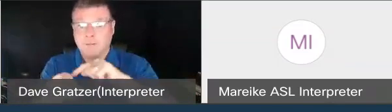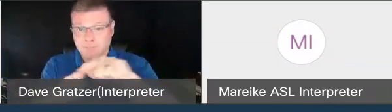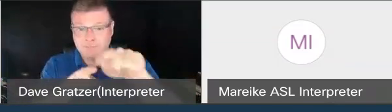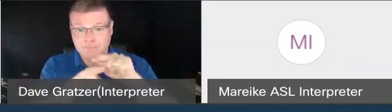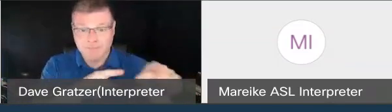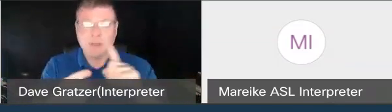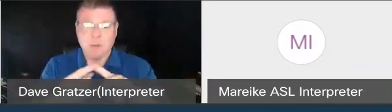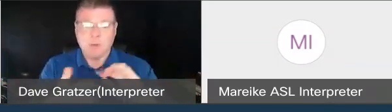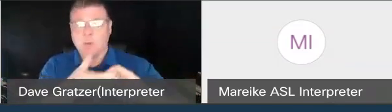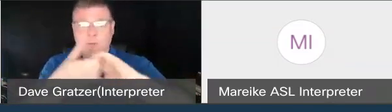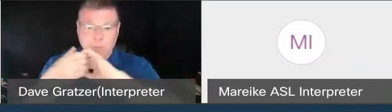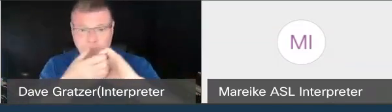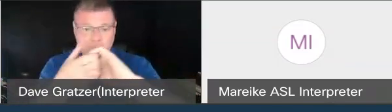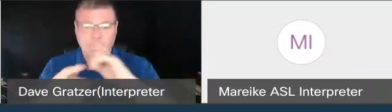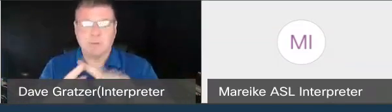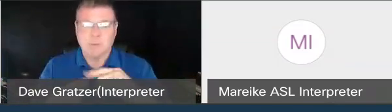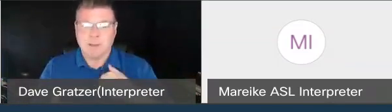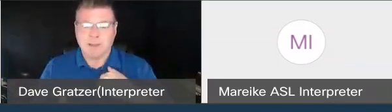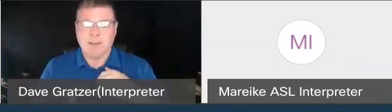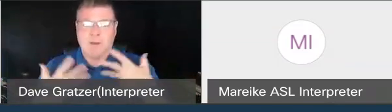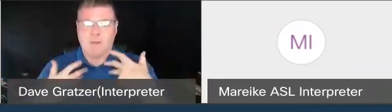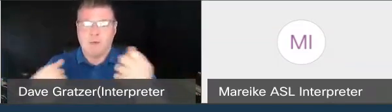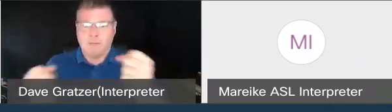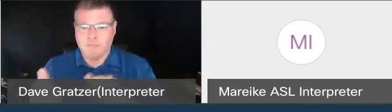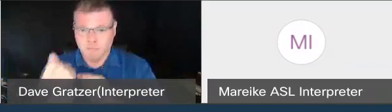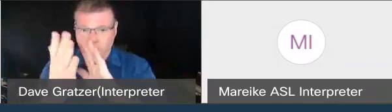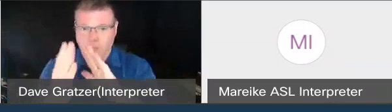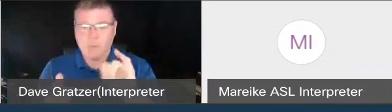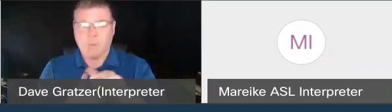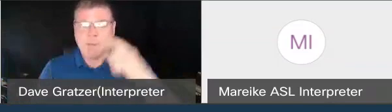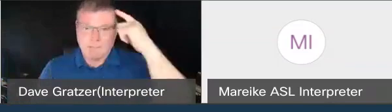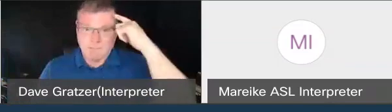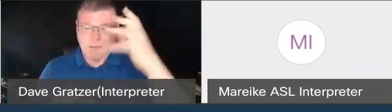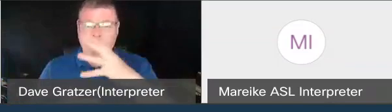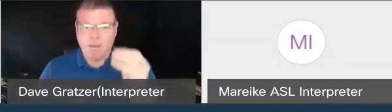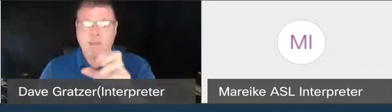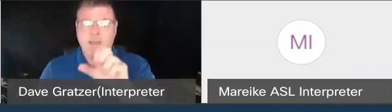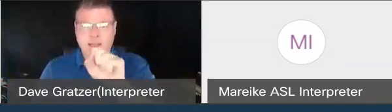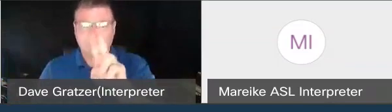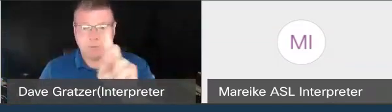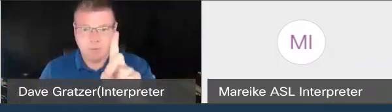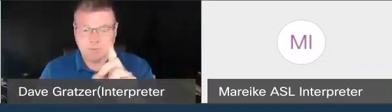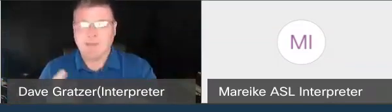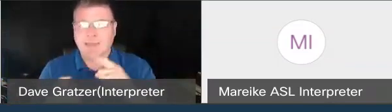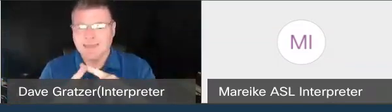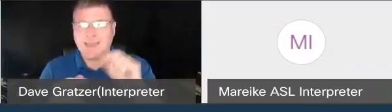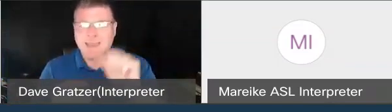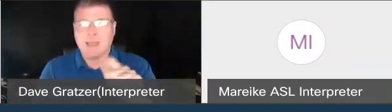to enable a recovery-oriented approach to support individuals with mental and substance use disorders who may be cycling in and out of local jails